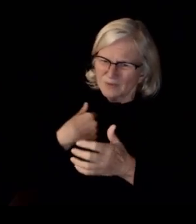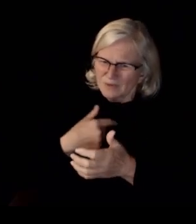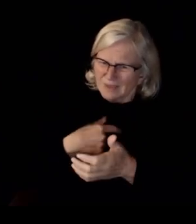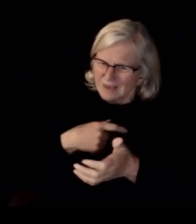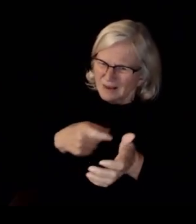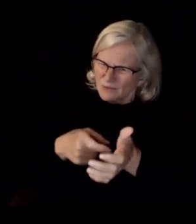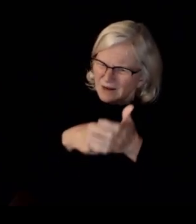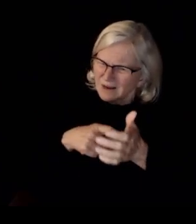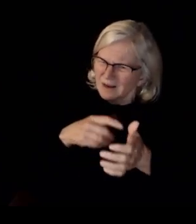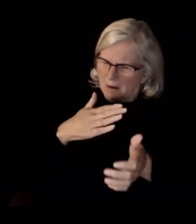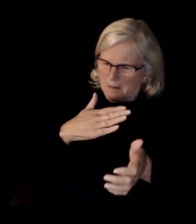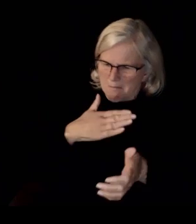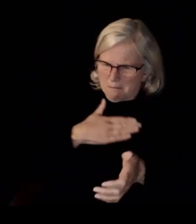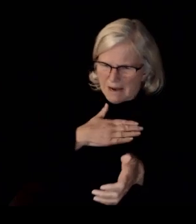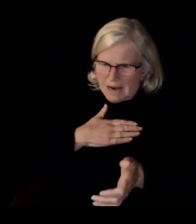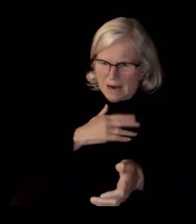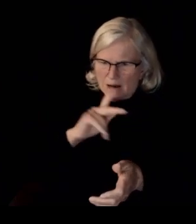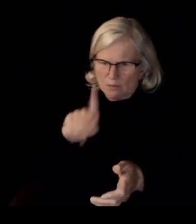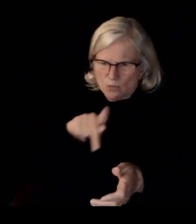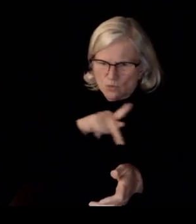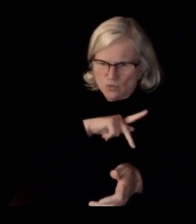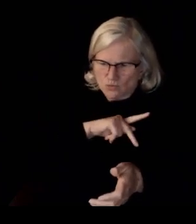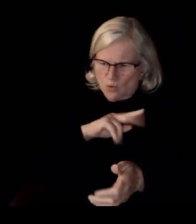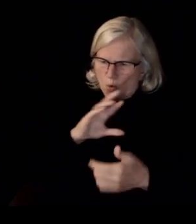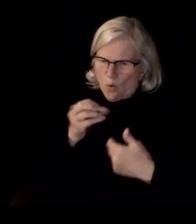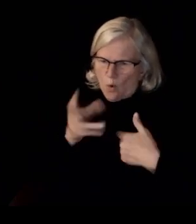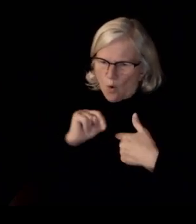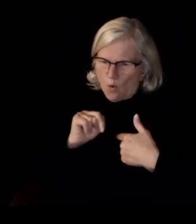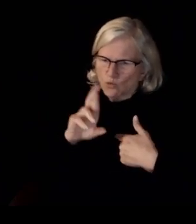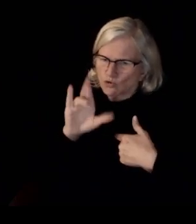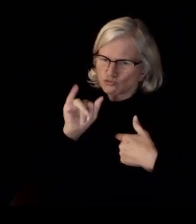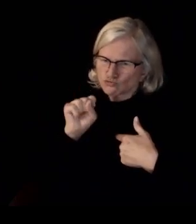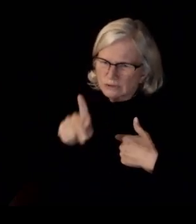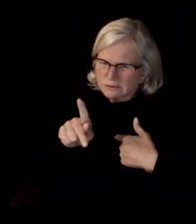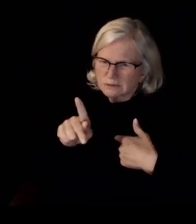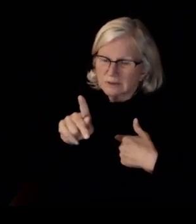spreading the virus throughout the community and imperiling other people's health as well